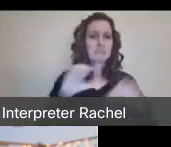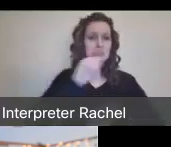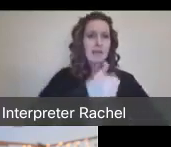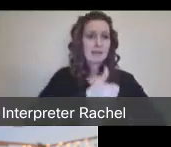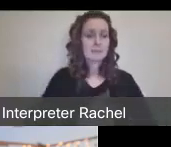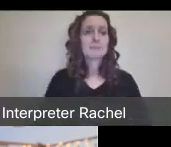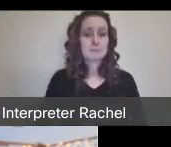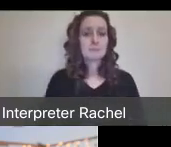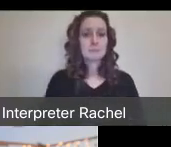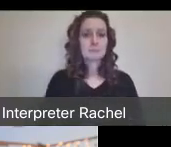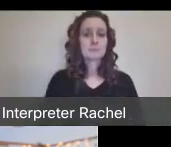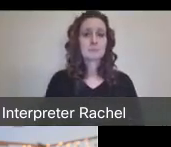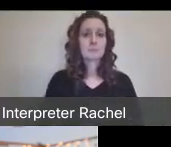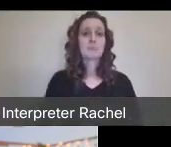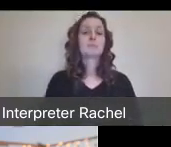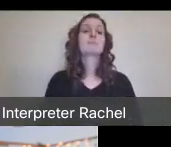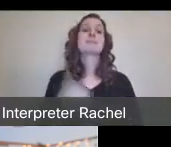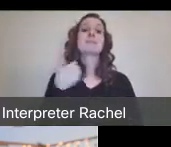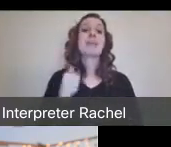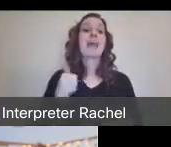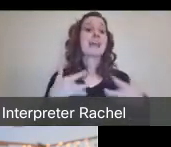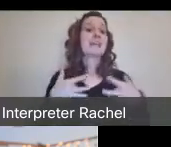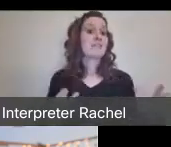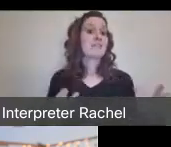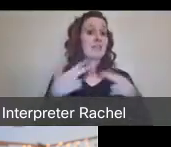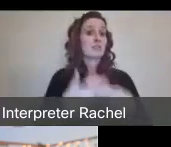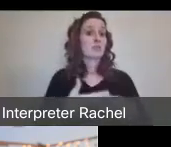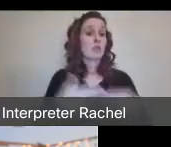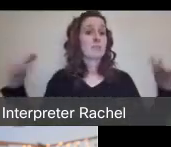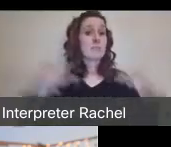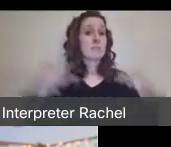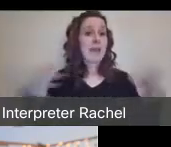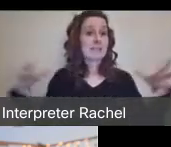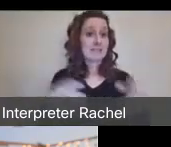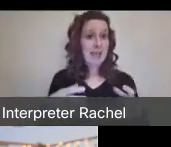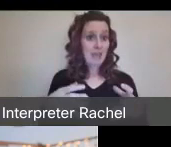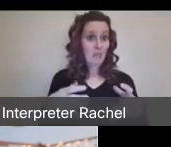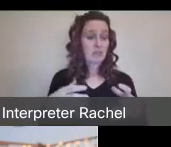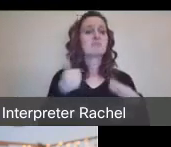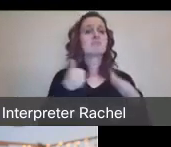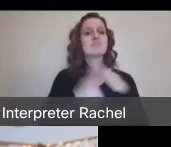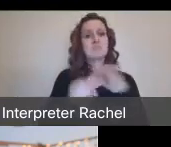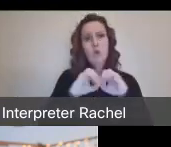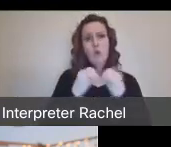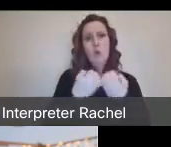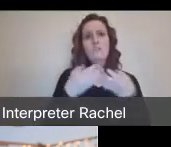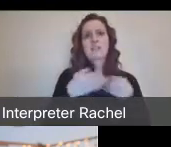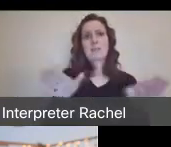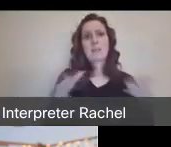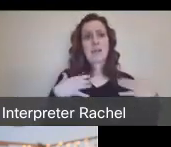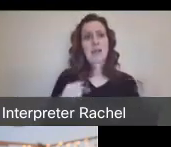Any event that qualifies as a mass gathering under the Office of Public Health's order is